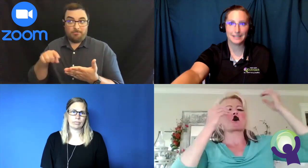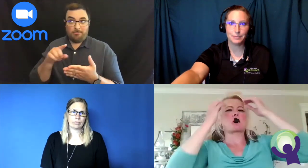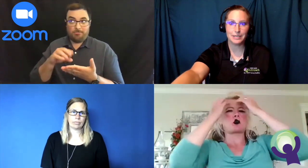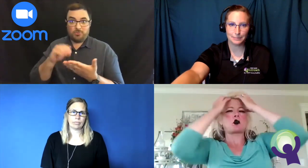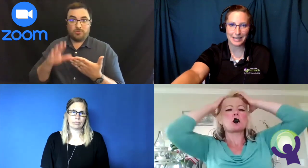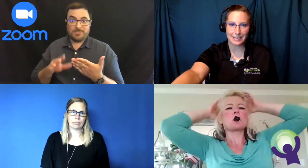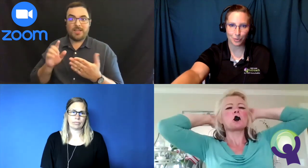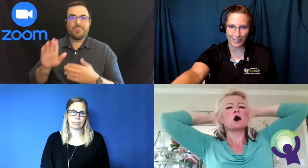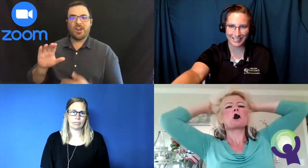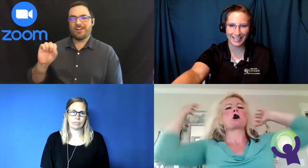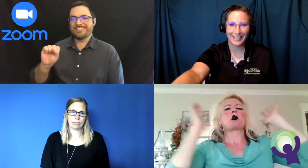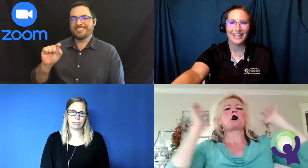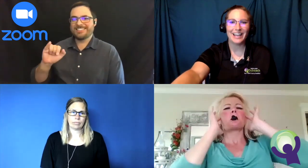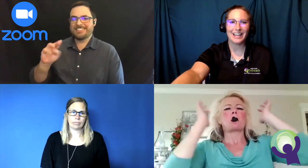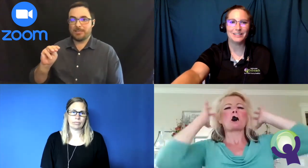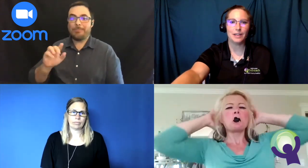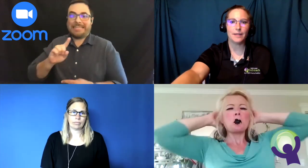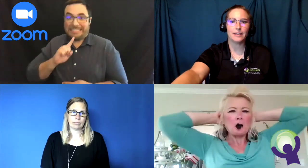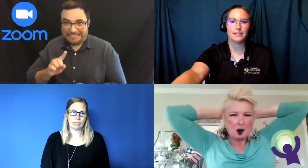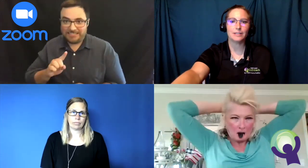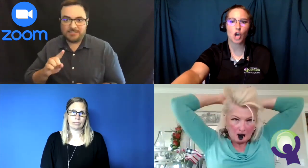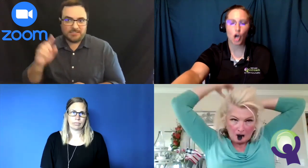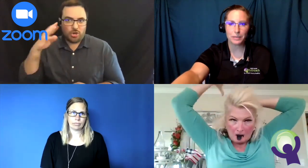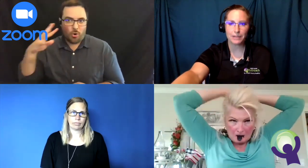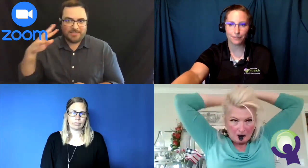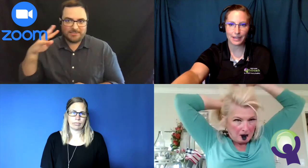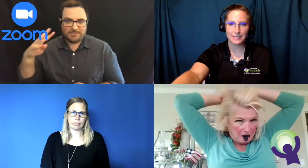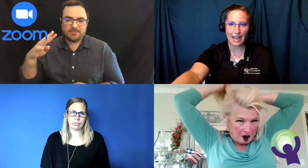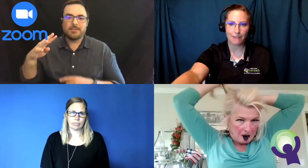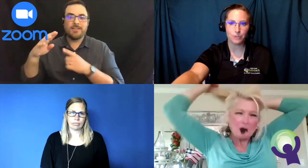is making noise and it is calming for them to have